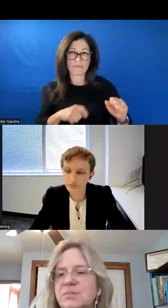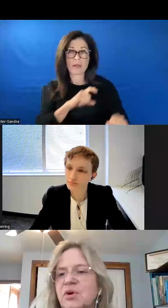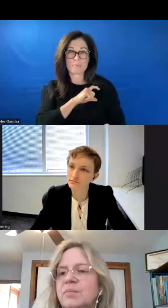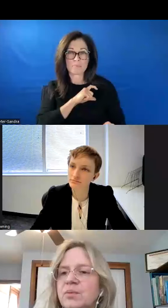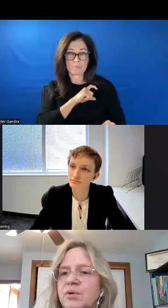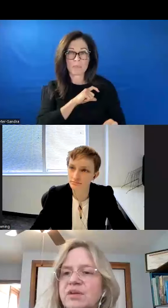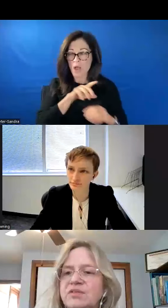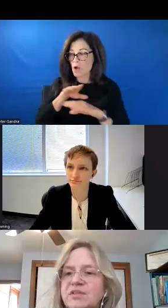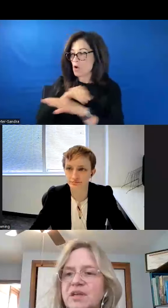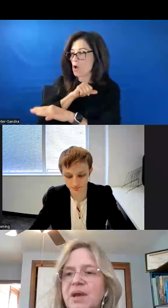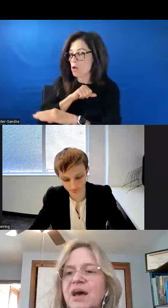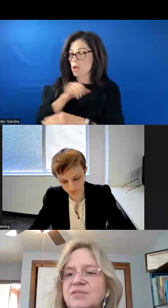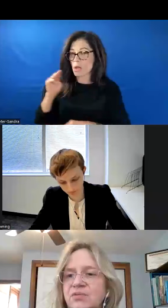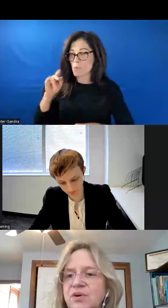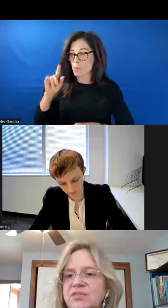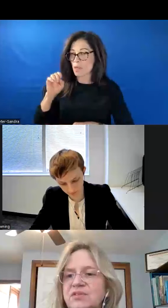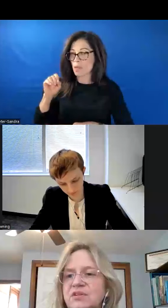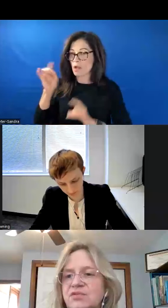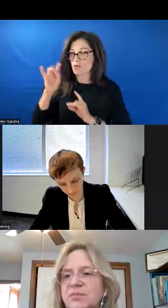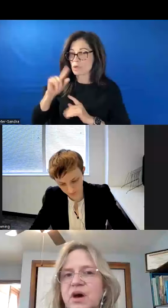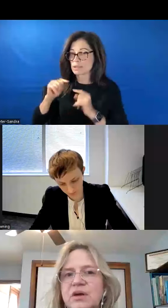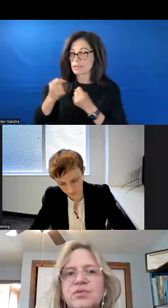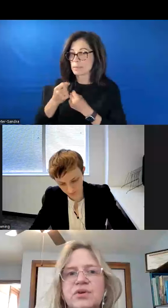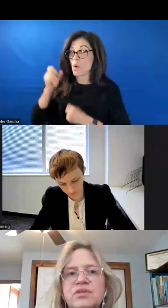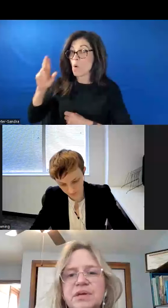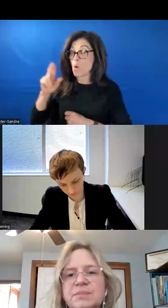TEAM OR A MOBILE CRISIS TEAM ASK FOR ASSISTANCE FROM LAW ENFORCEMENT.